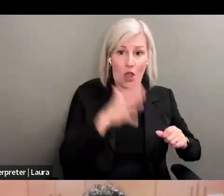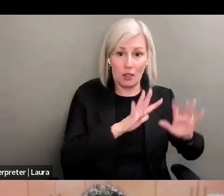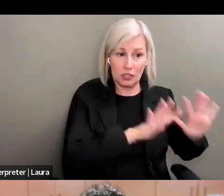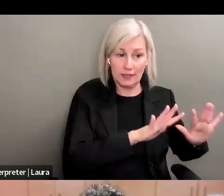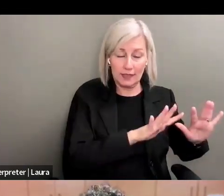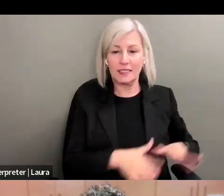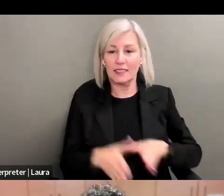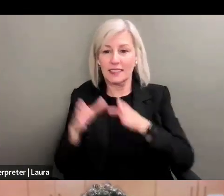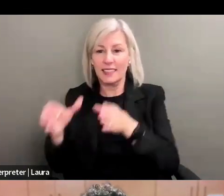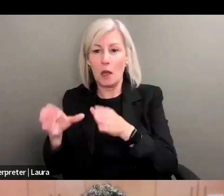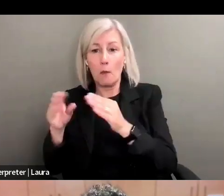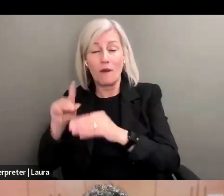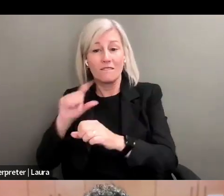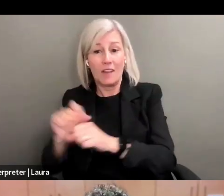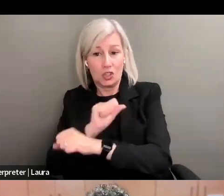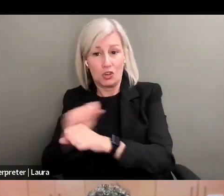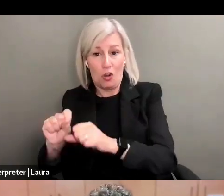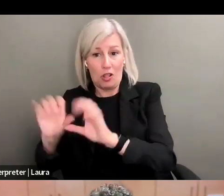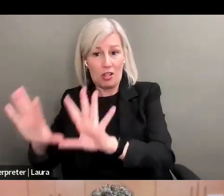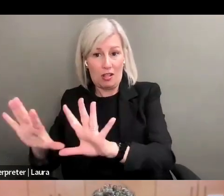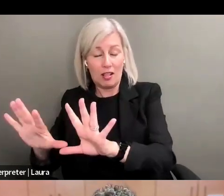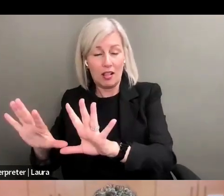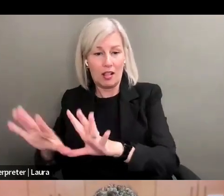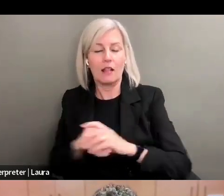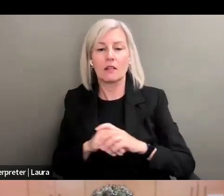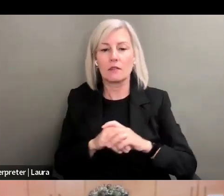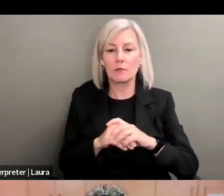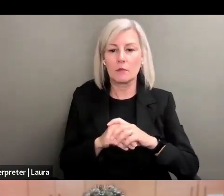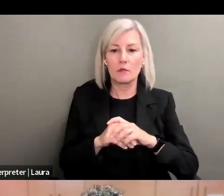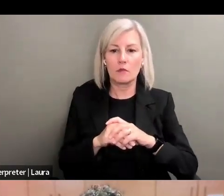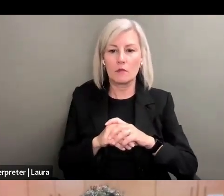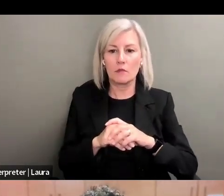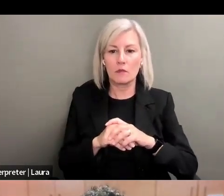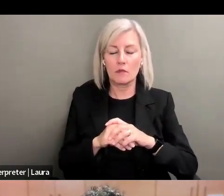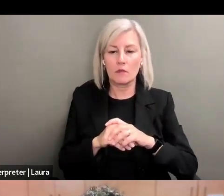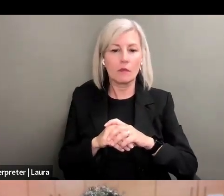it functional. So it's never going to be the same in